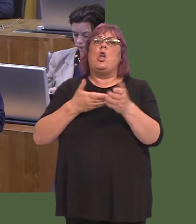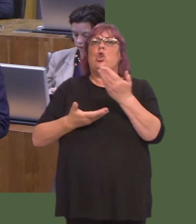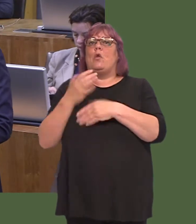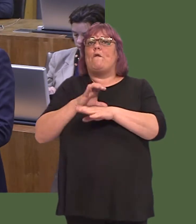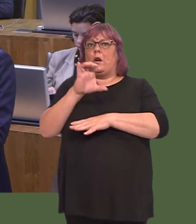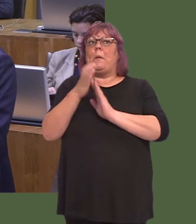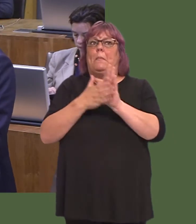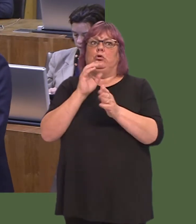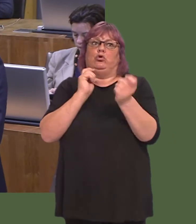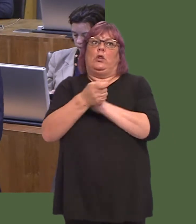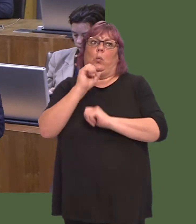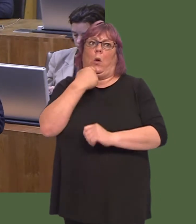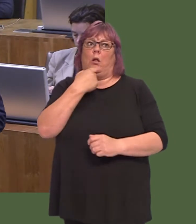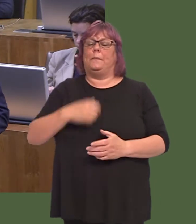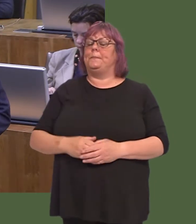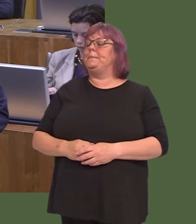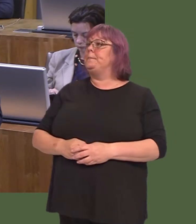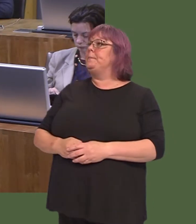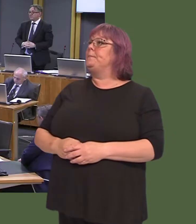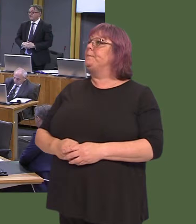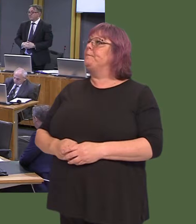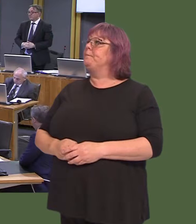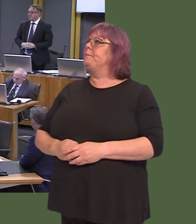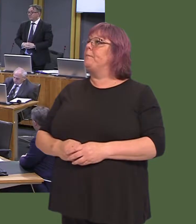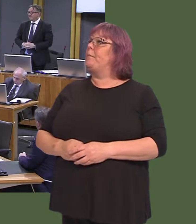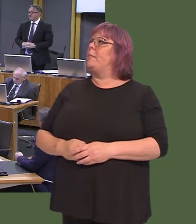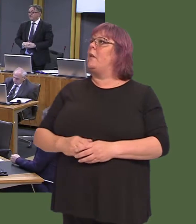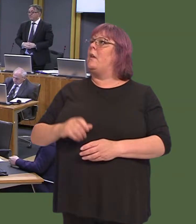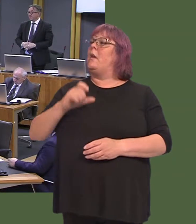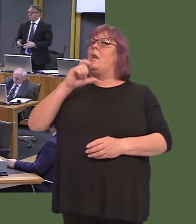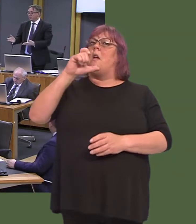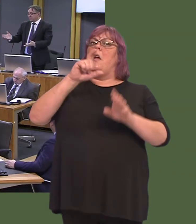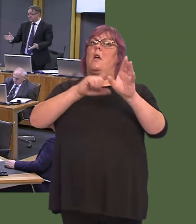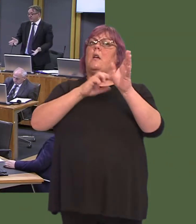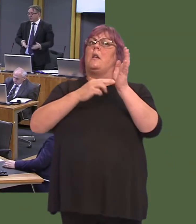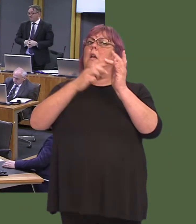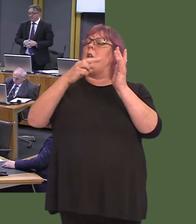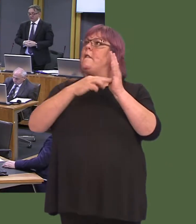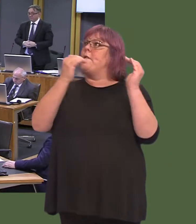Mick Antoniw AM: First Minister, the improvements to the service in Cynon valley will obviously